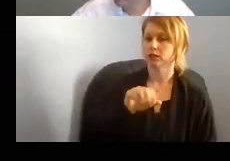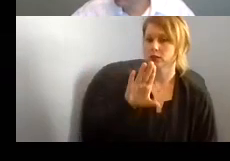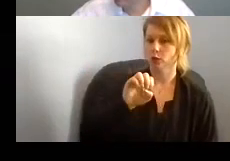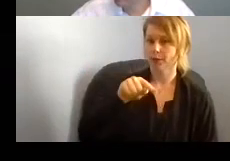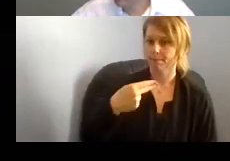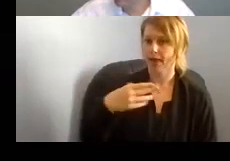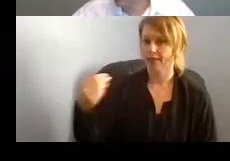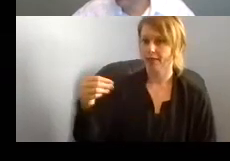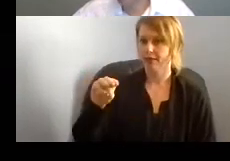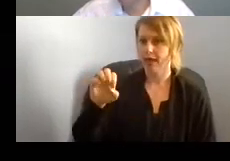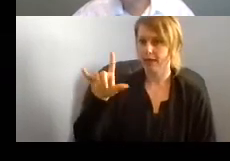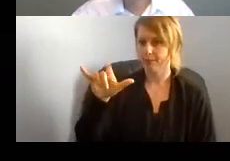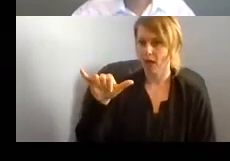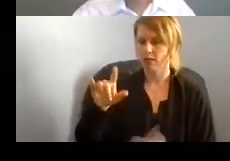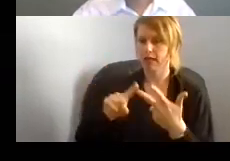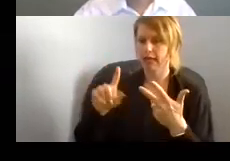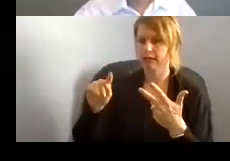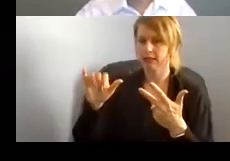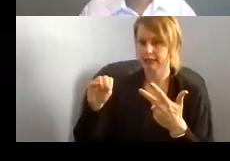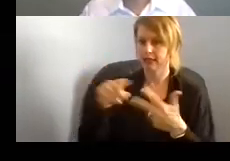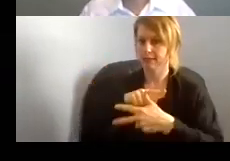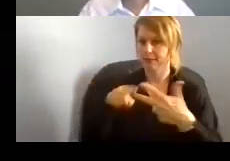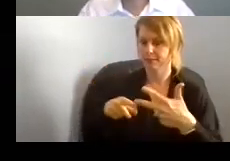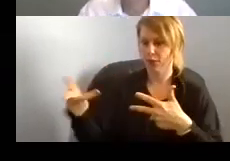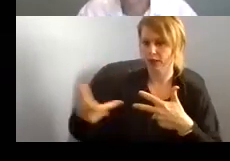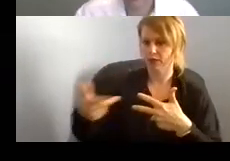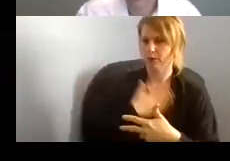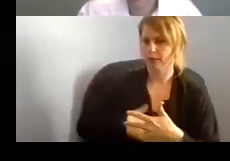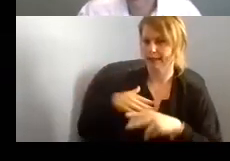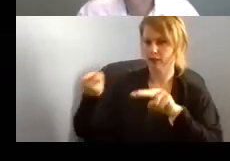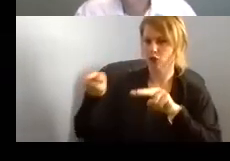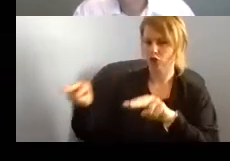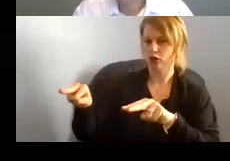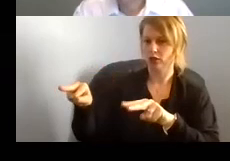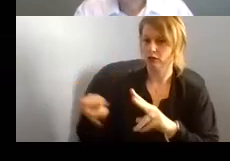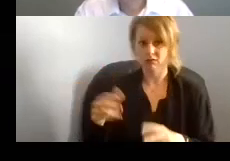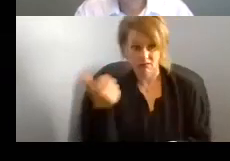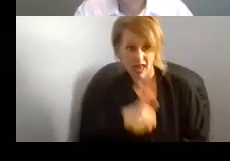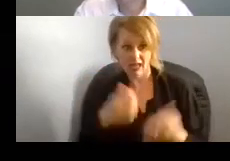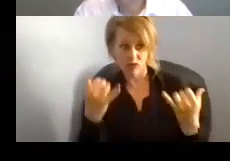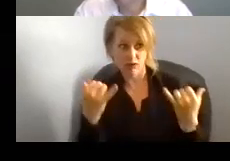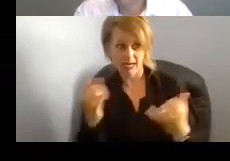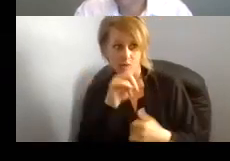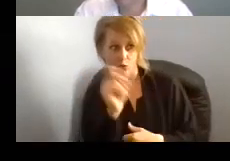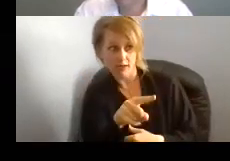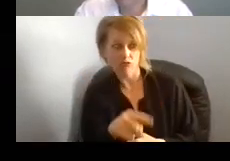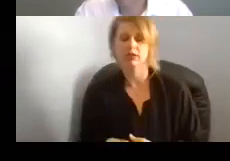and Tim take a peek at those. Do we have anything in the queue right now, Beth? - Yeah. So, Molly, did you want to